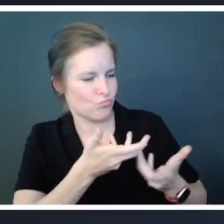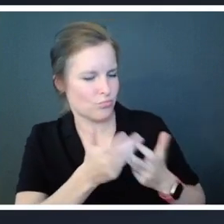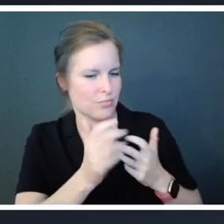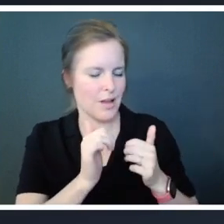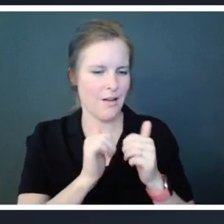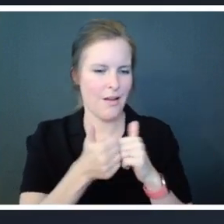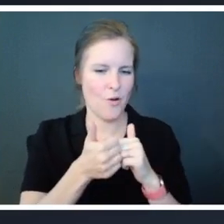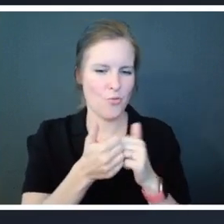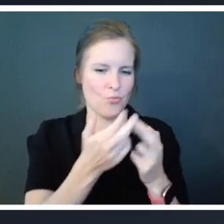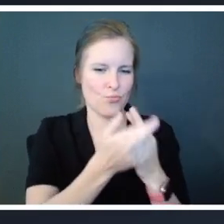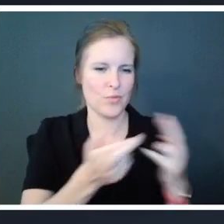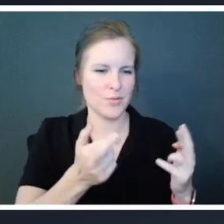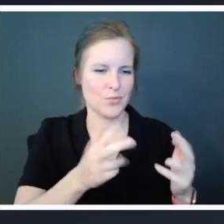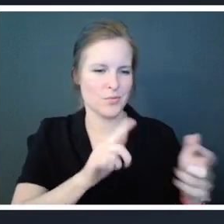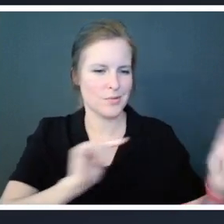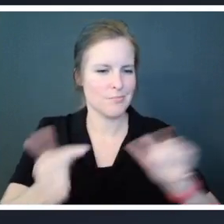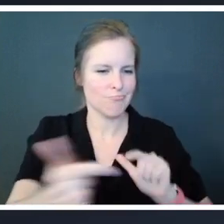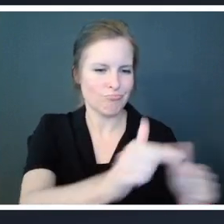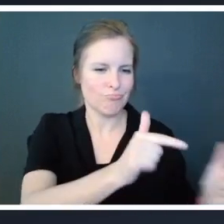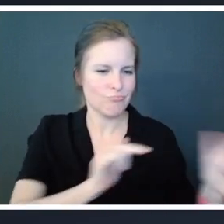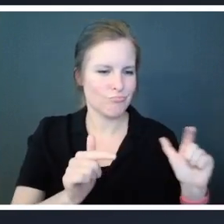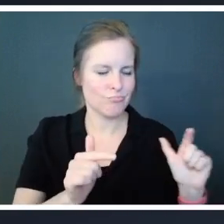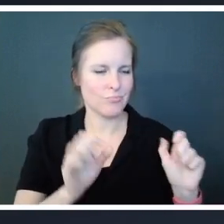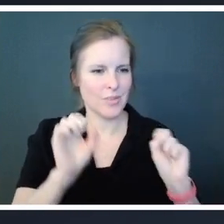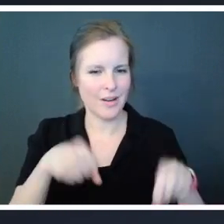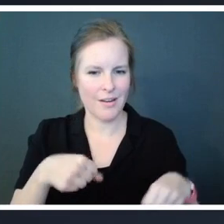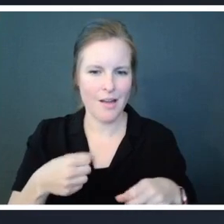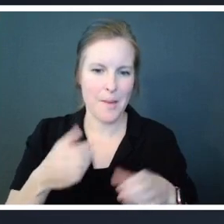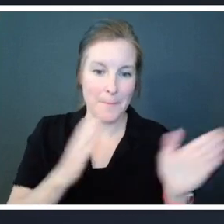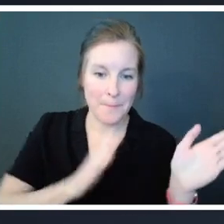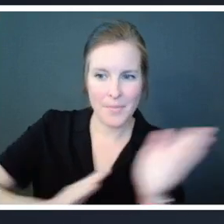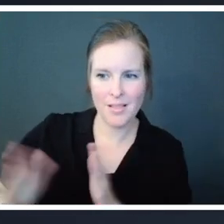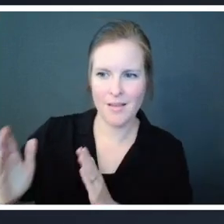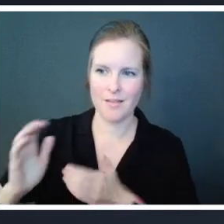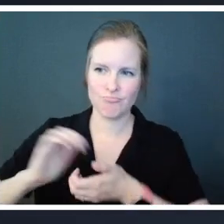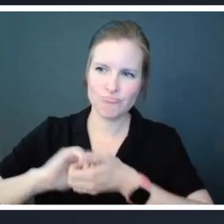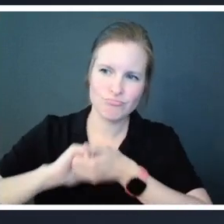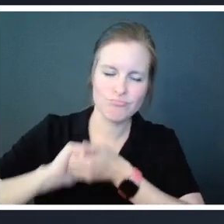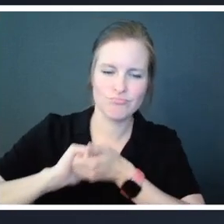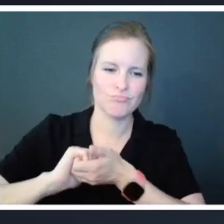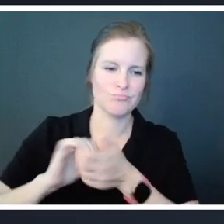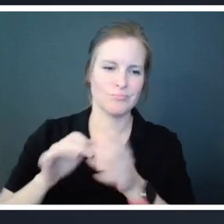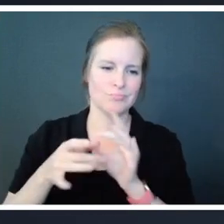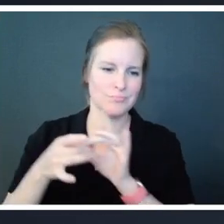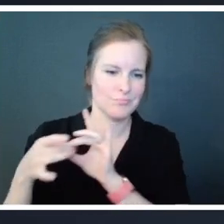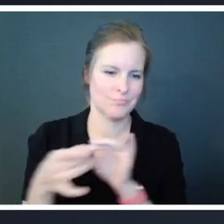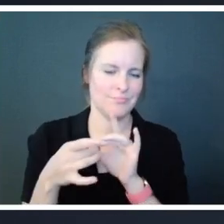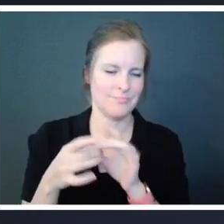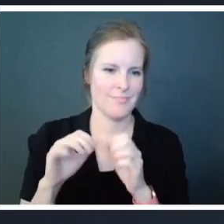students or with colleagues to plan or things like that can really just create so much greater